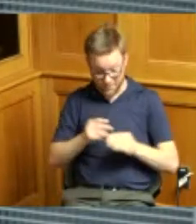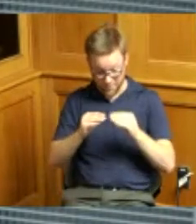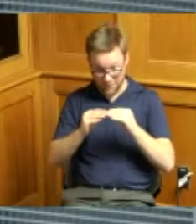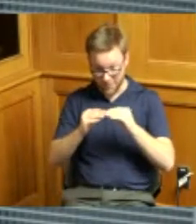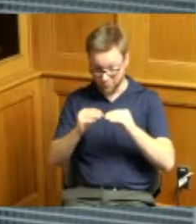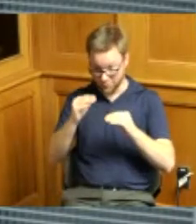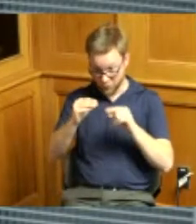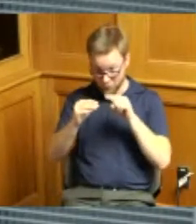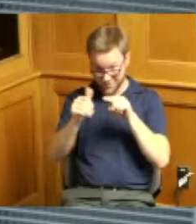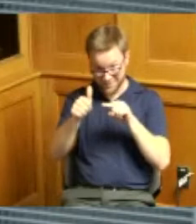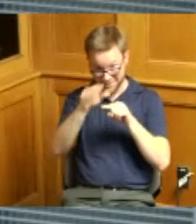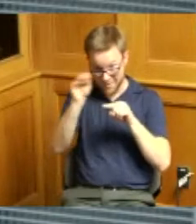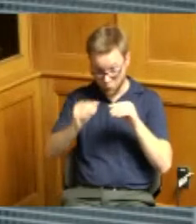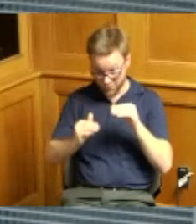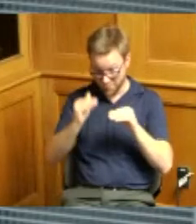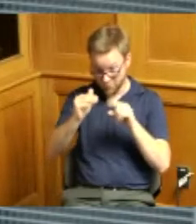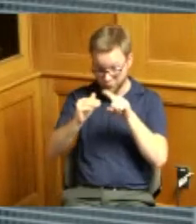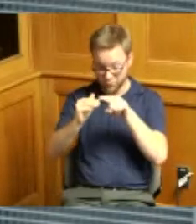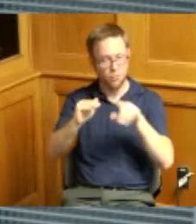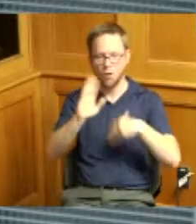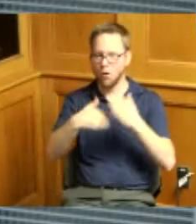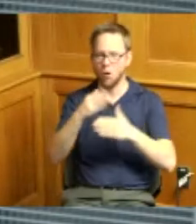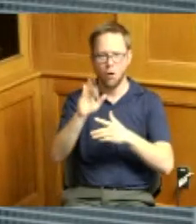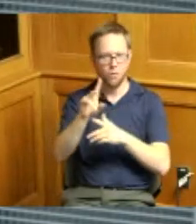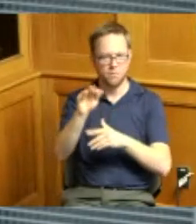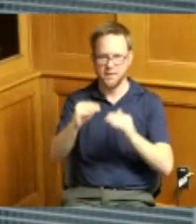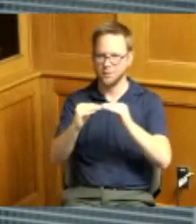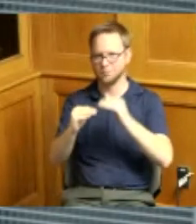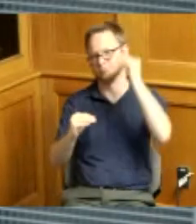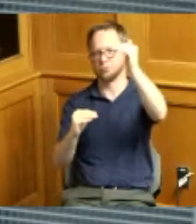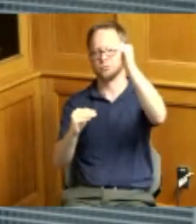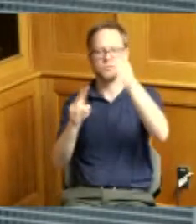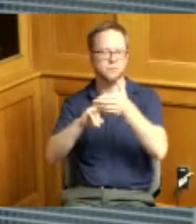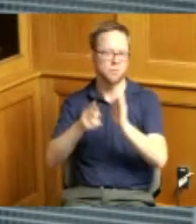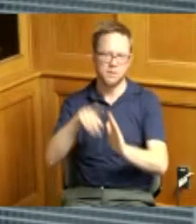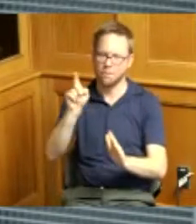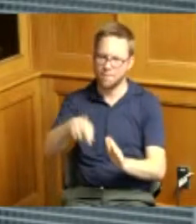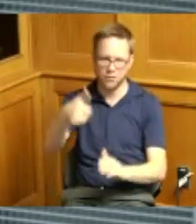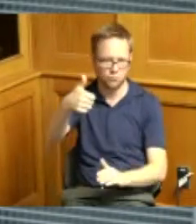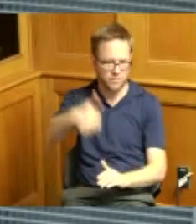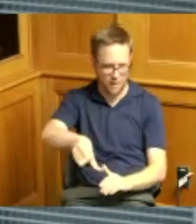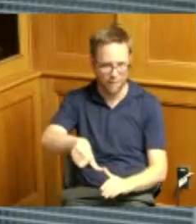we cannot accept them and we'll have to reject the bids and take it out put it out to bid again with